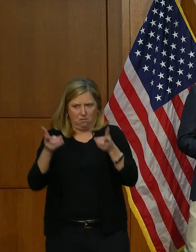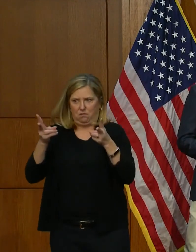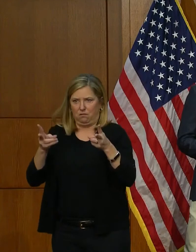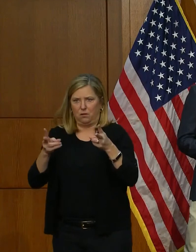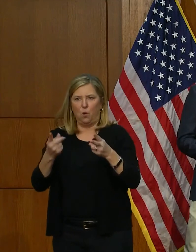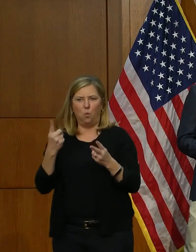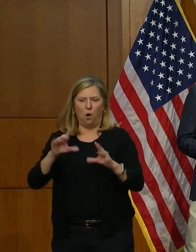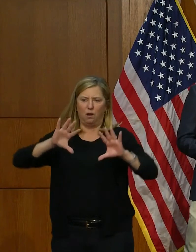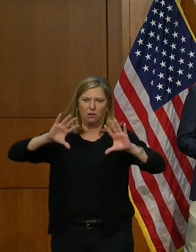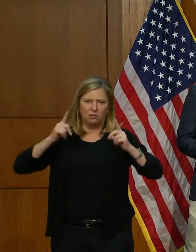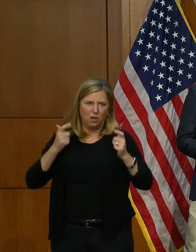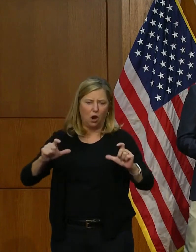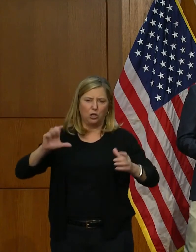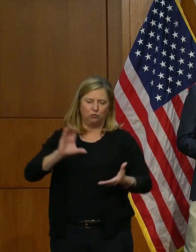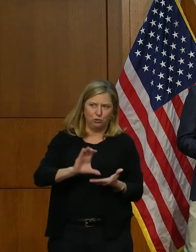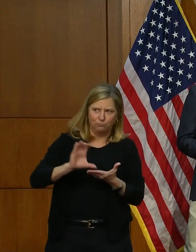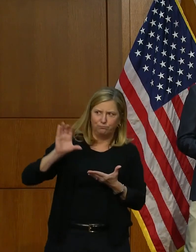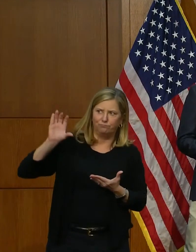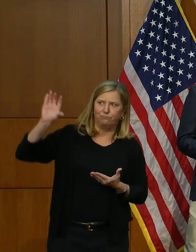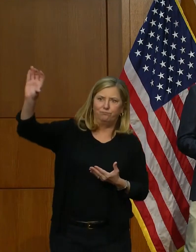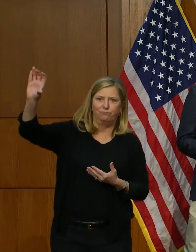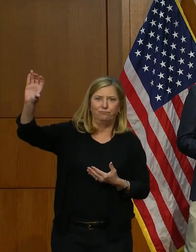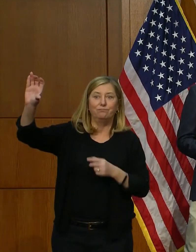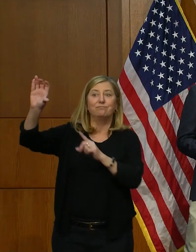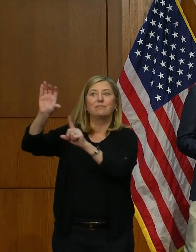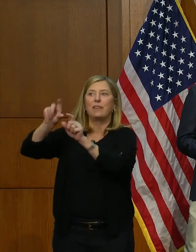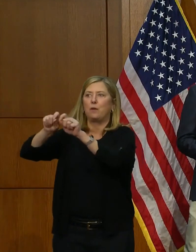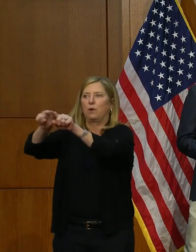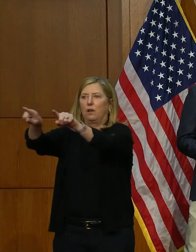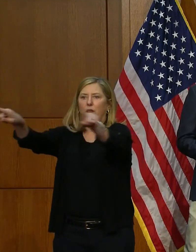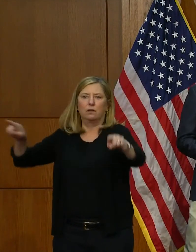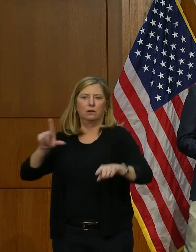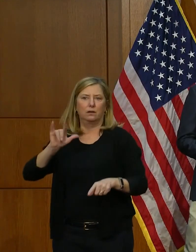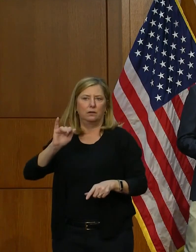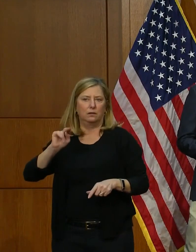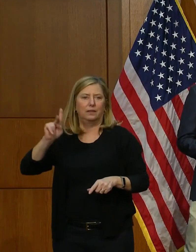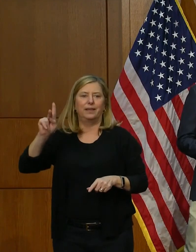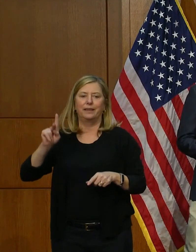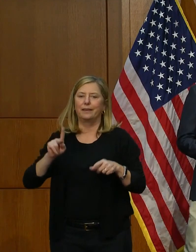FILE AND THE IDEAL SCENARIO WE WOULD TAKE THAT WHOLE FILE AND BULK UPLOADED INTO PREP MOD,